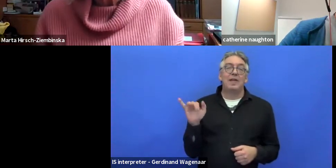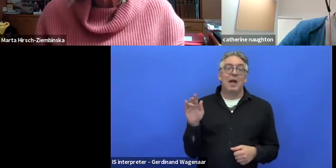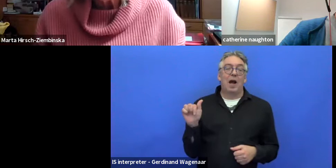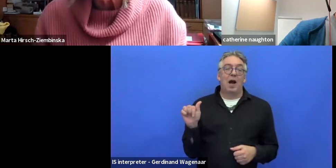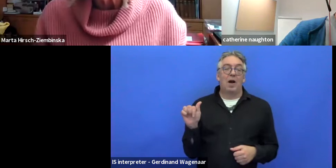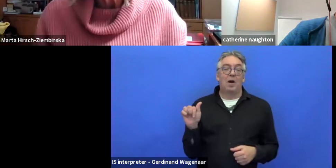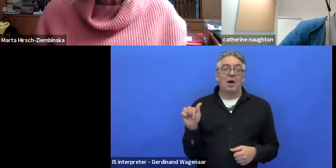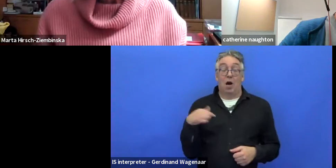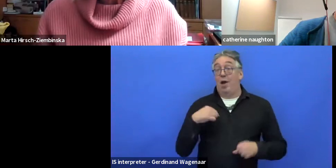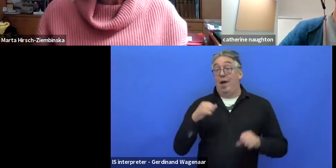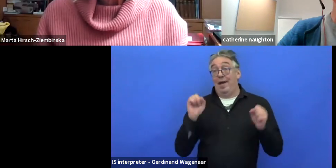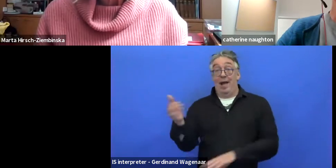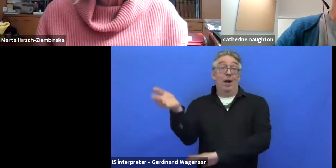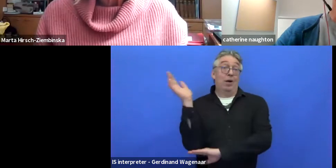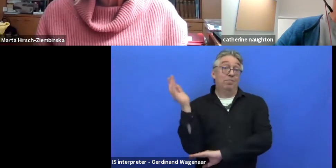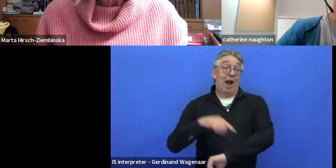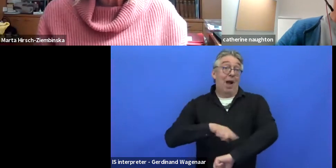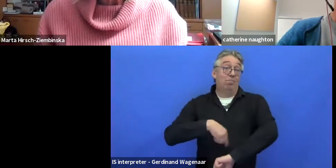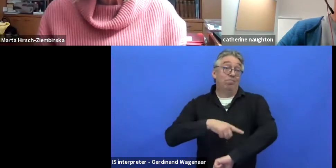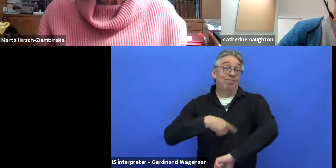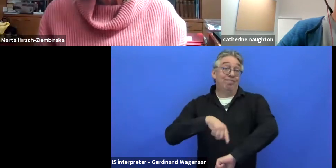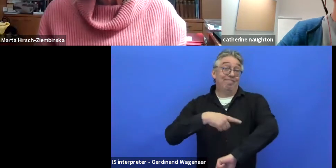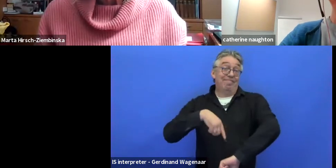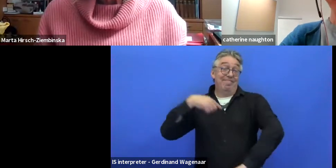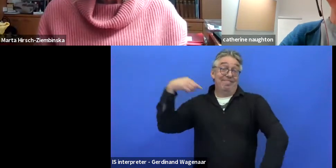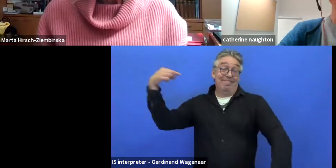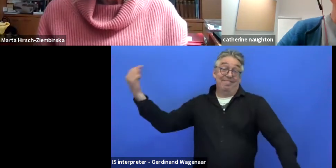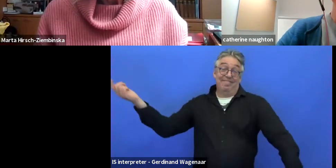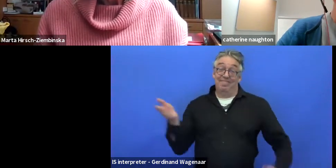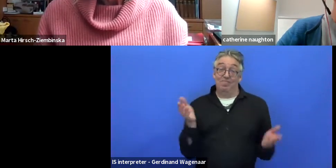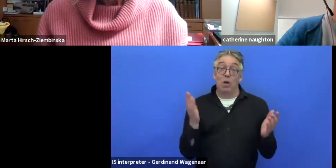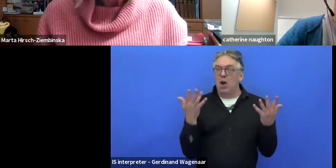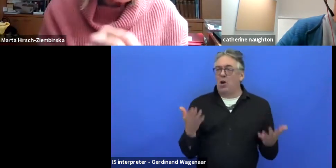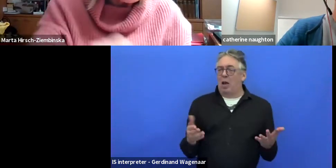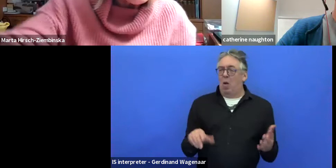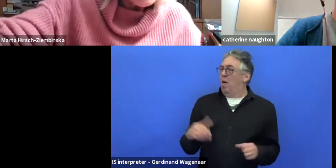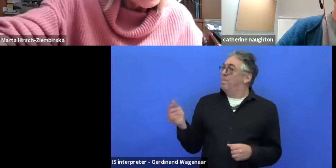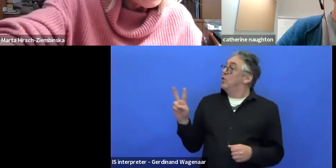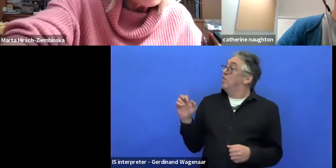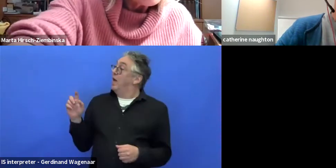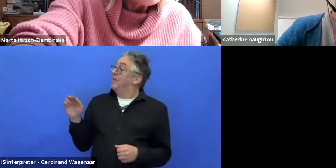but you have to stop me. So, now Valentina, please. Okay, thank you, so much.